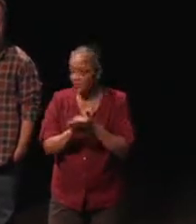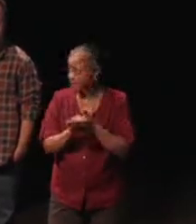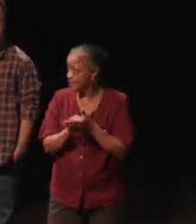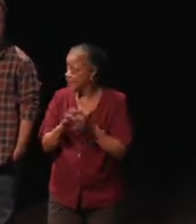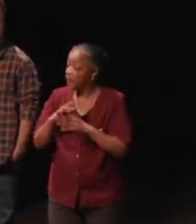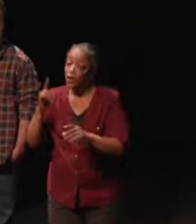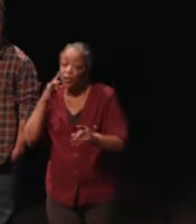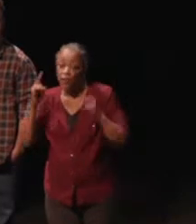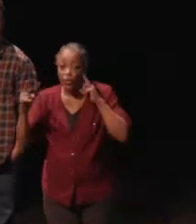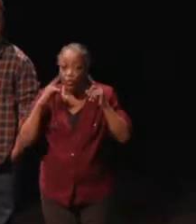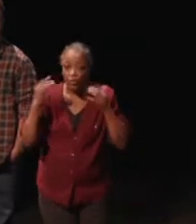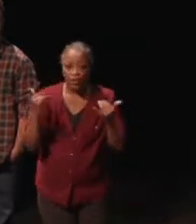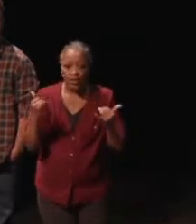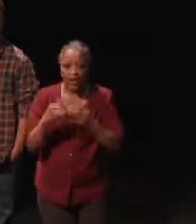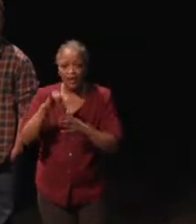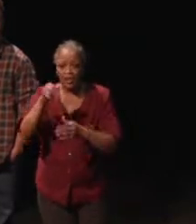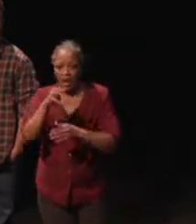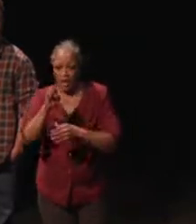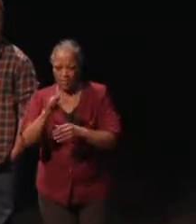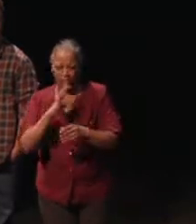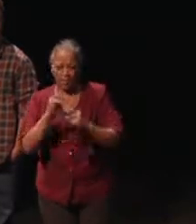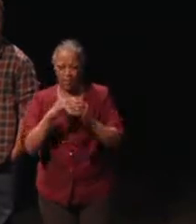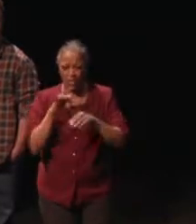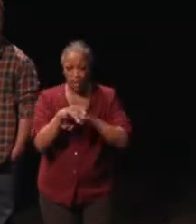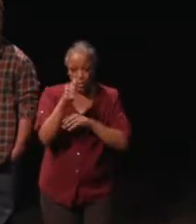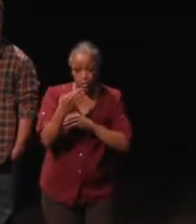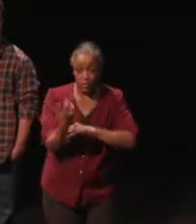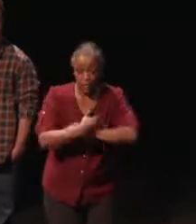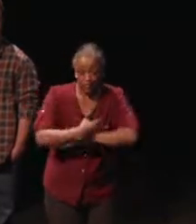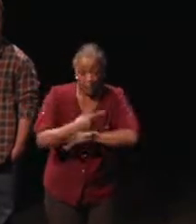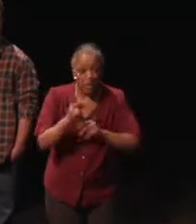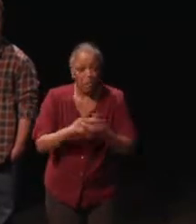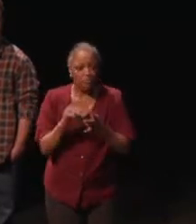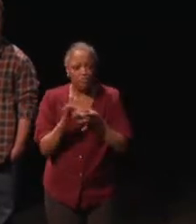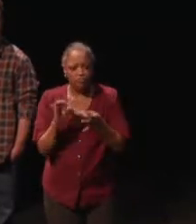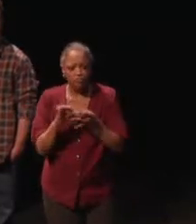heard James spoke a bit earlier, and there's been some other folks that spoke, referred to it as well.